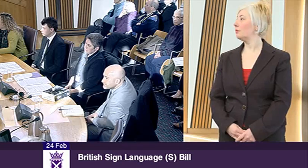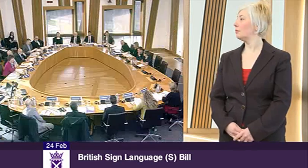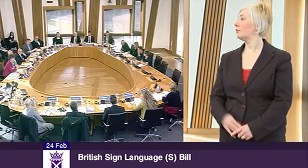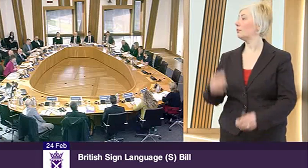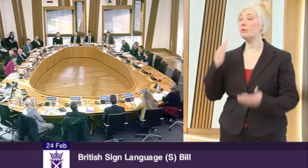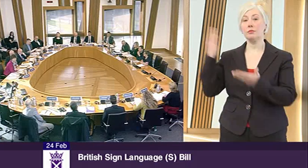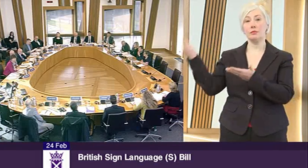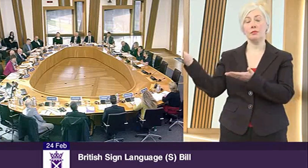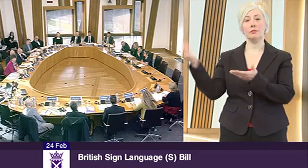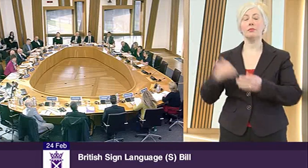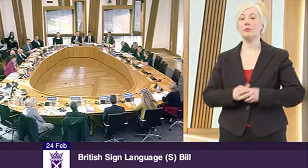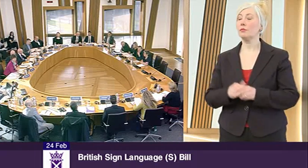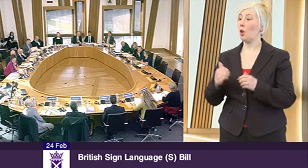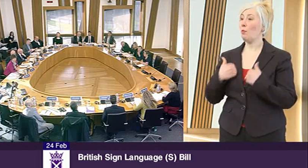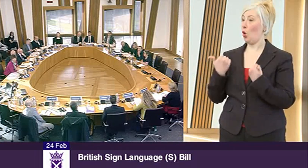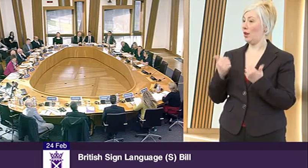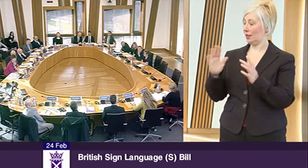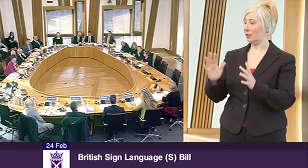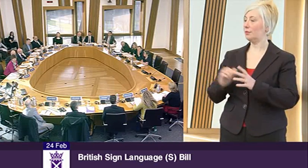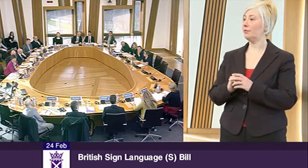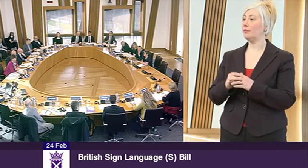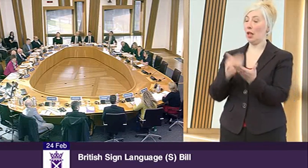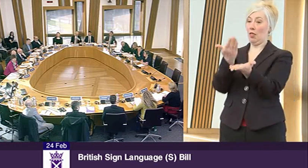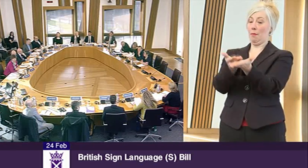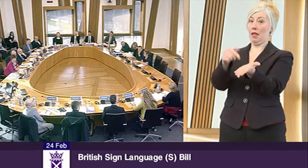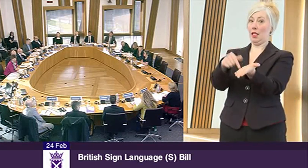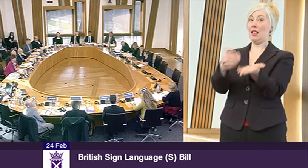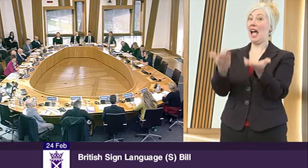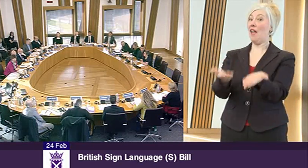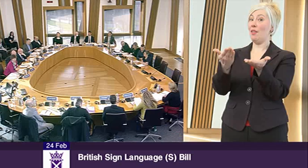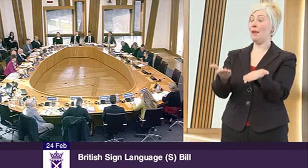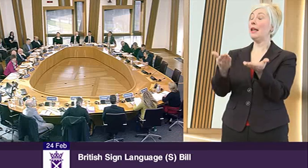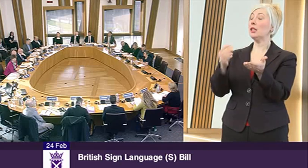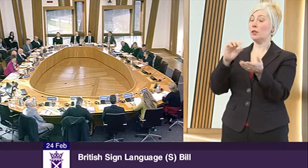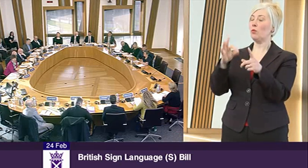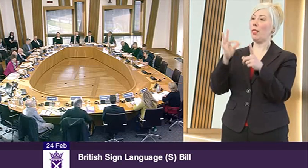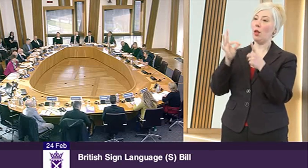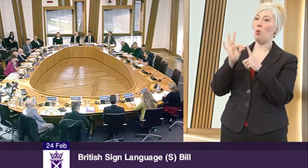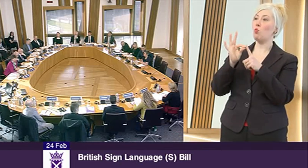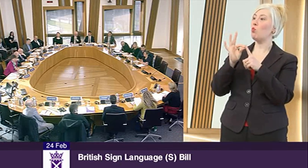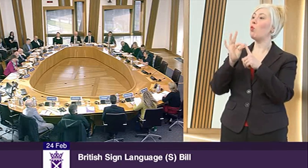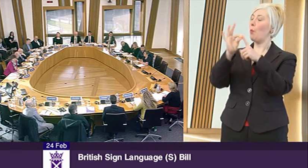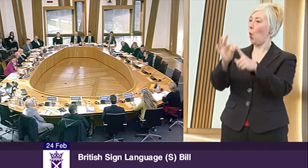Liz Smith: As the bill stands, there is a proposal that one minister should have a specific